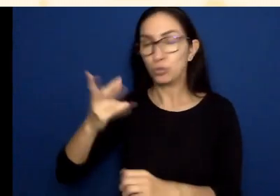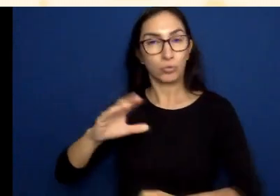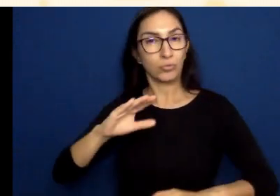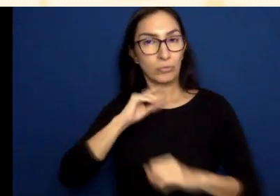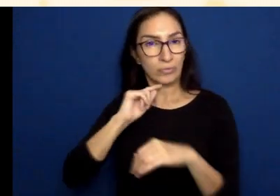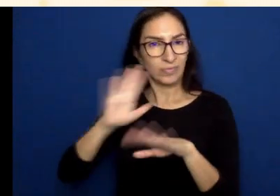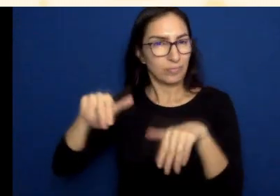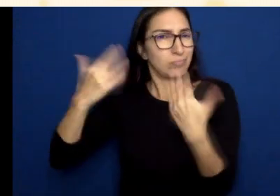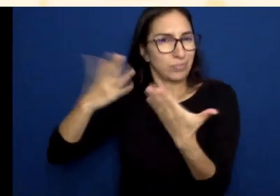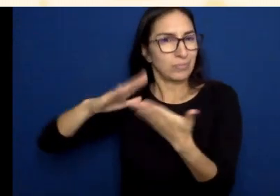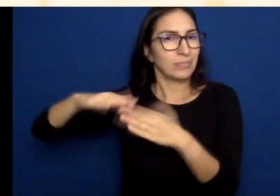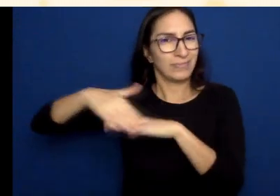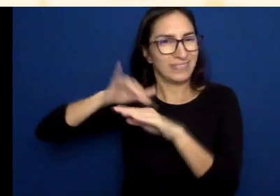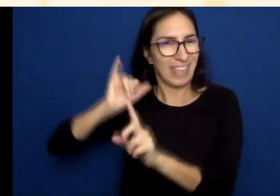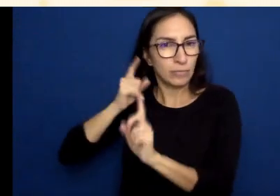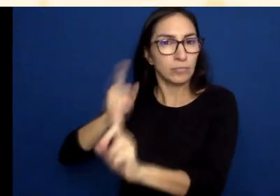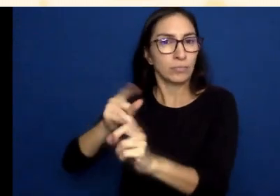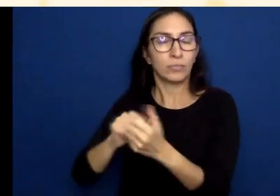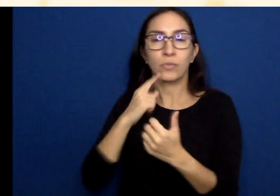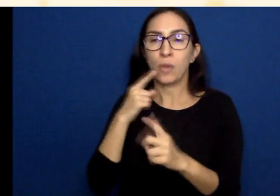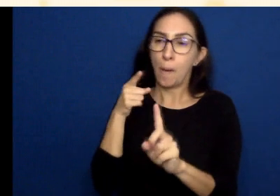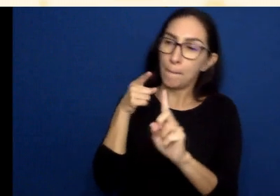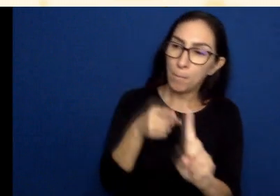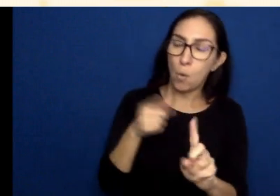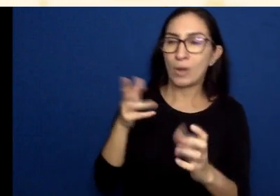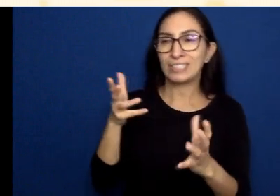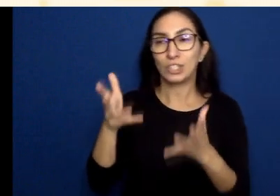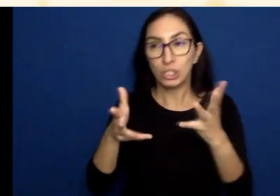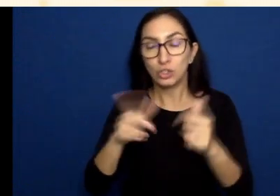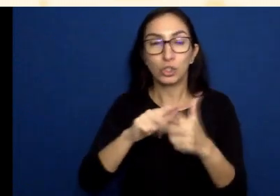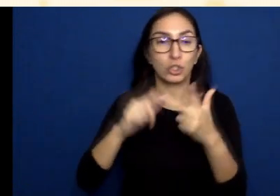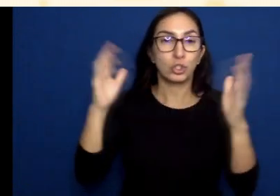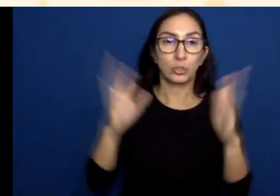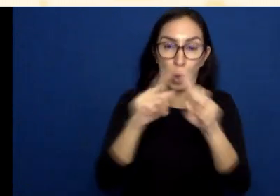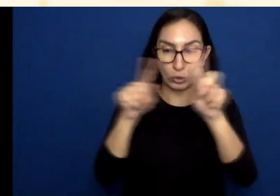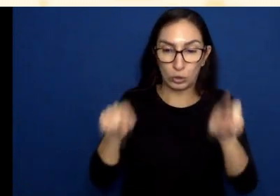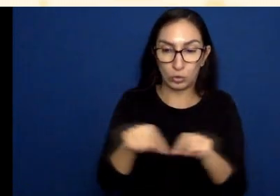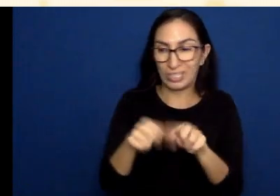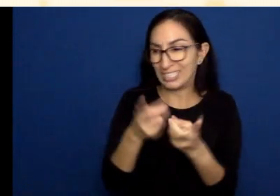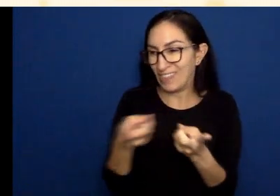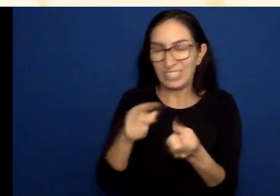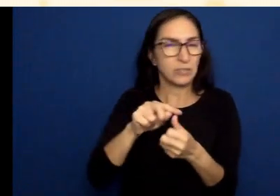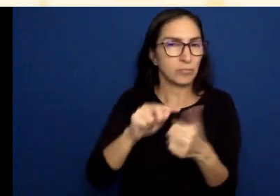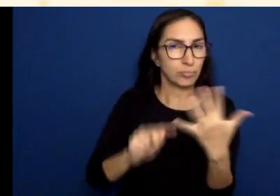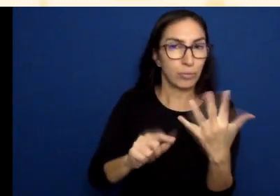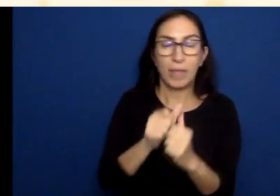that it should also be accessible to the touchscreen user. So that's just one area where it fell short when it came